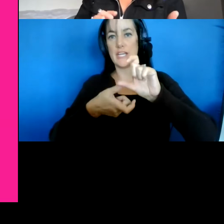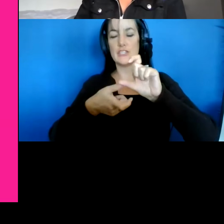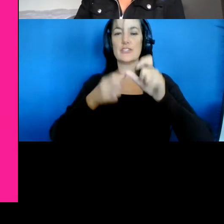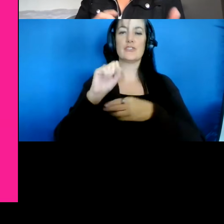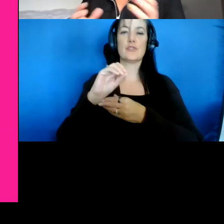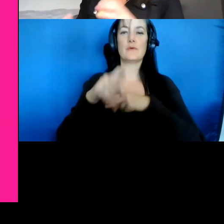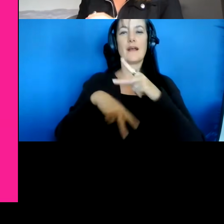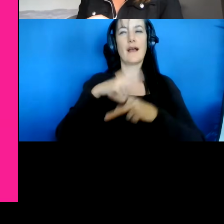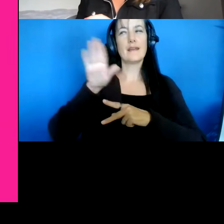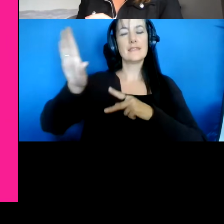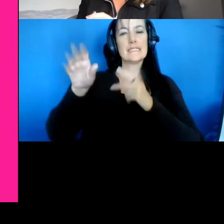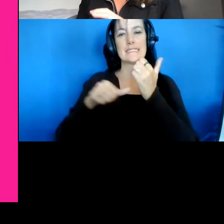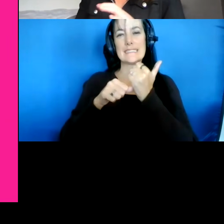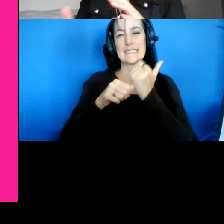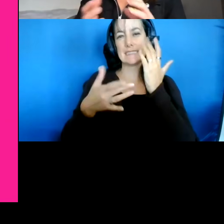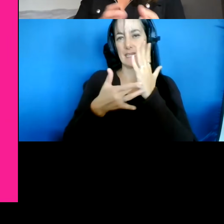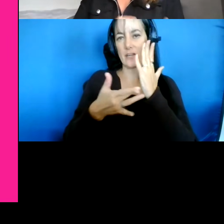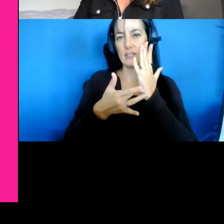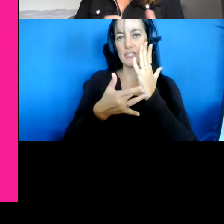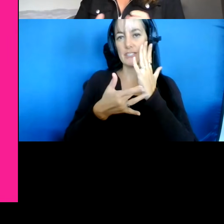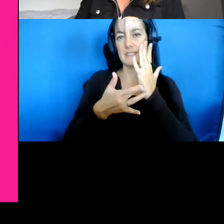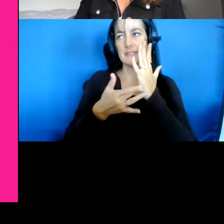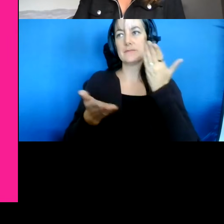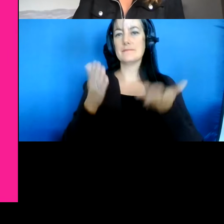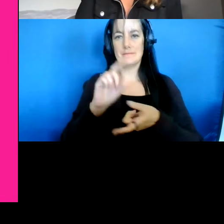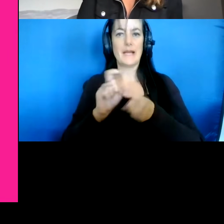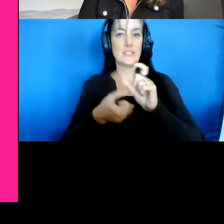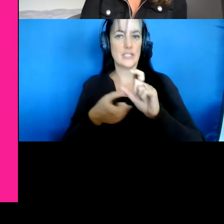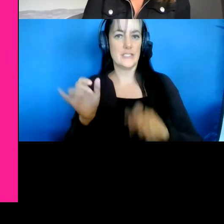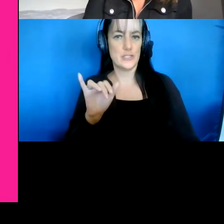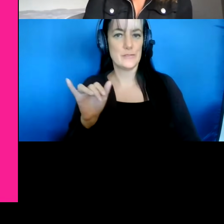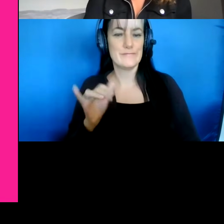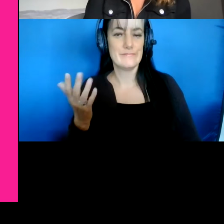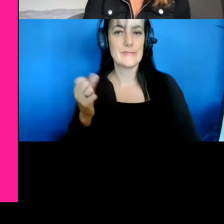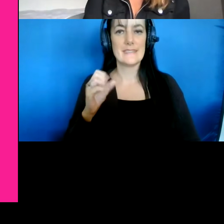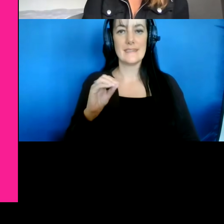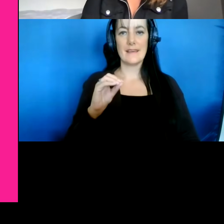that he will be more reliant on may change over time. So, again, we are not all fixed,